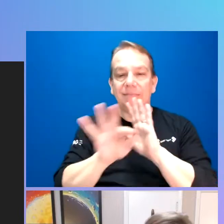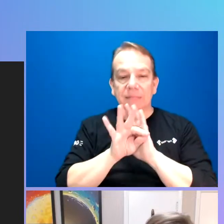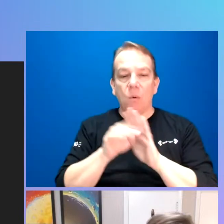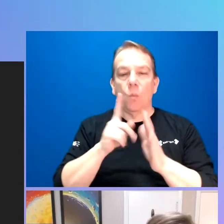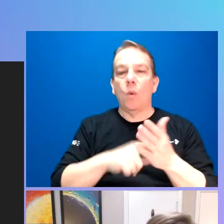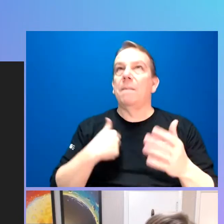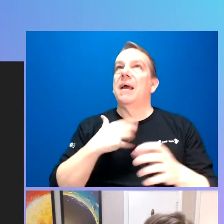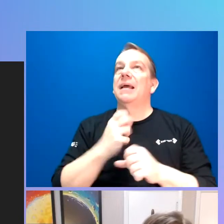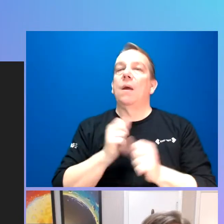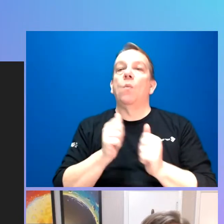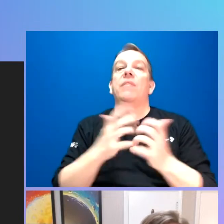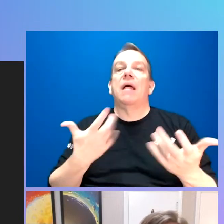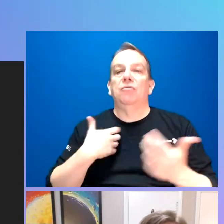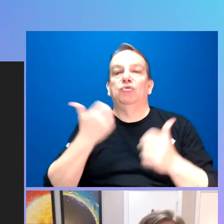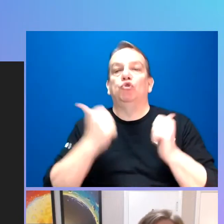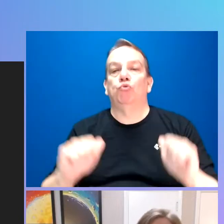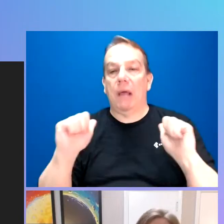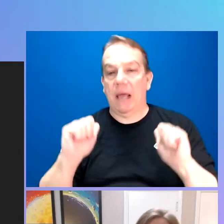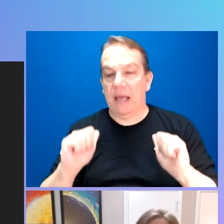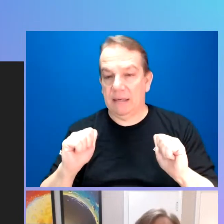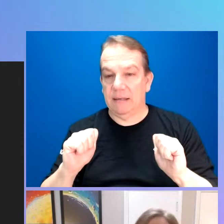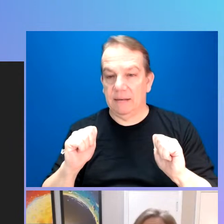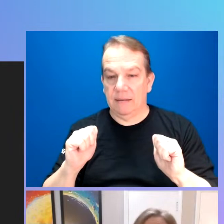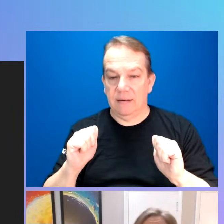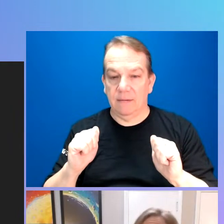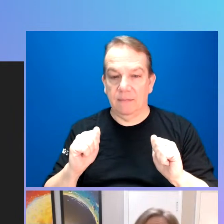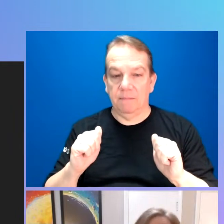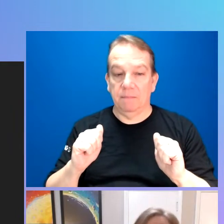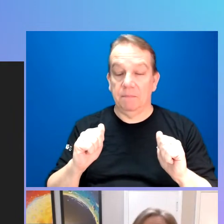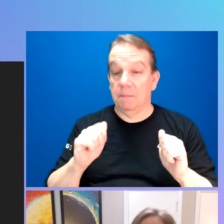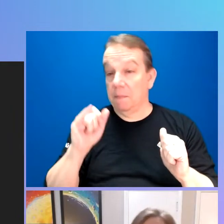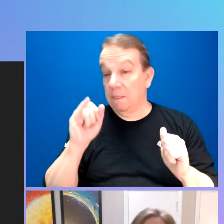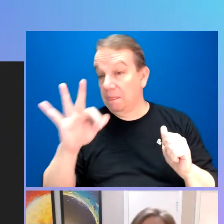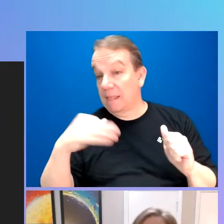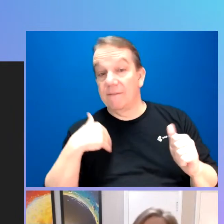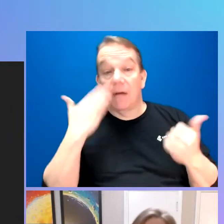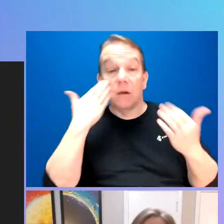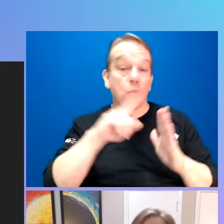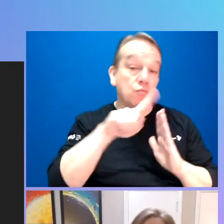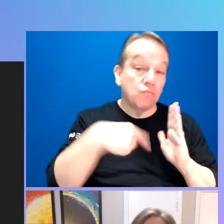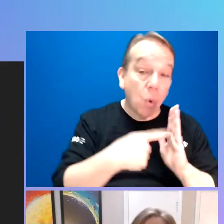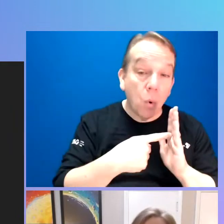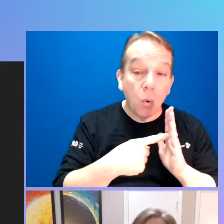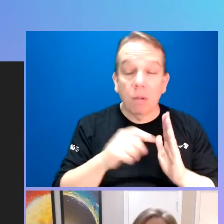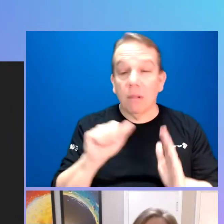get for free and if I don't know what roles or attributes this